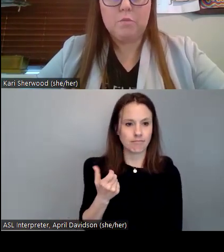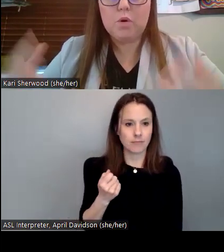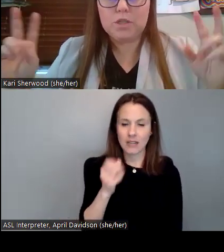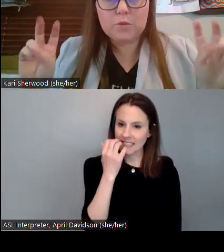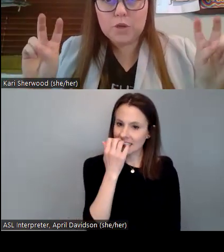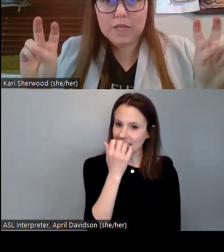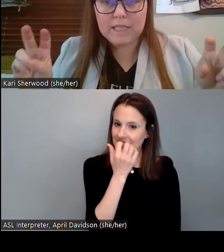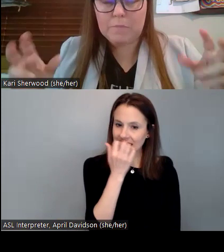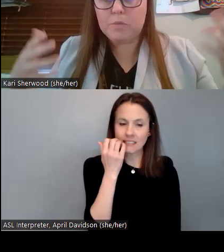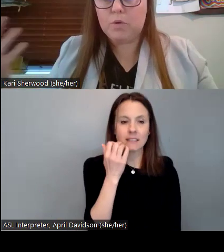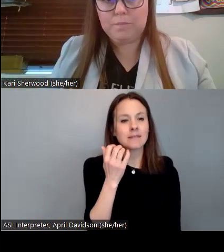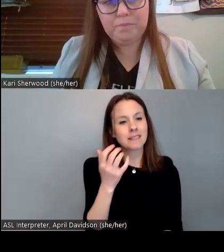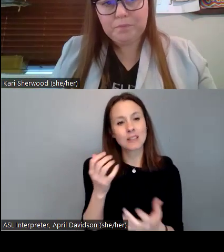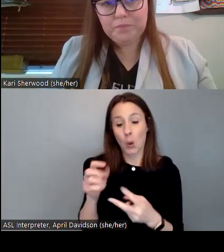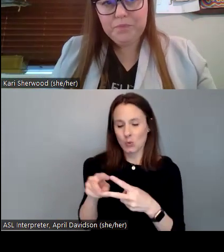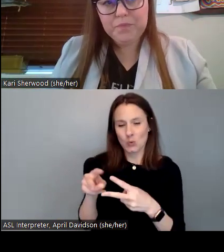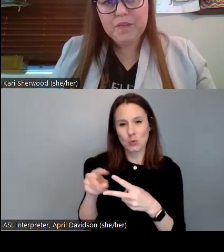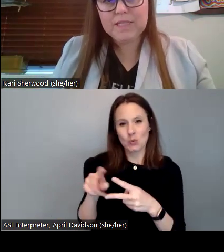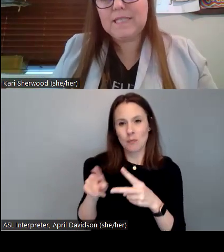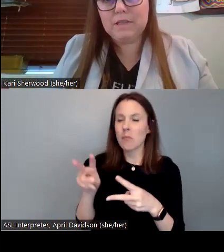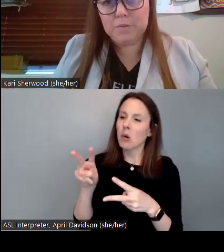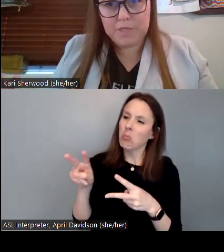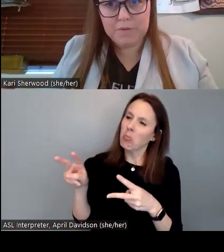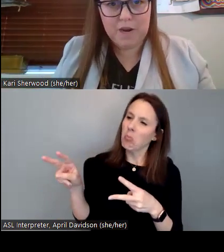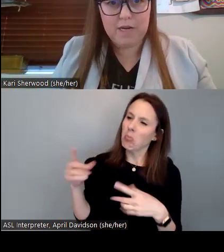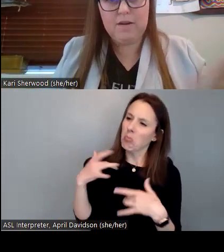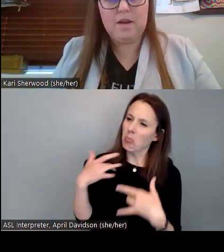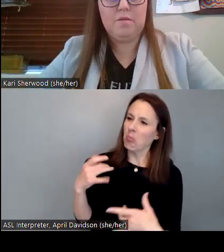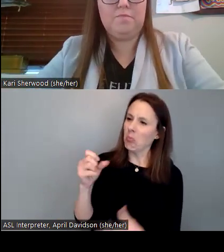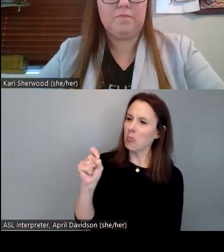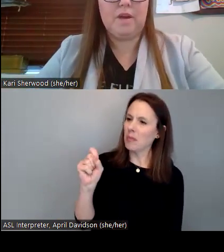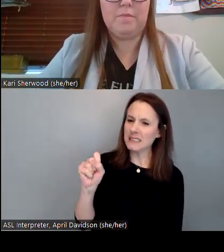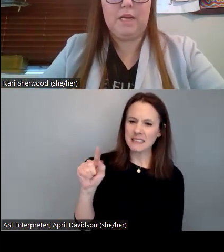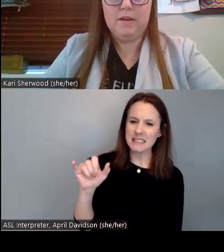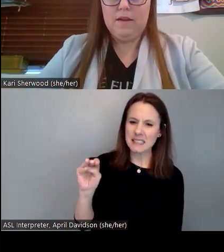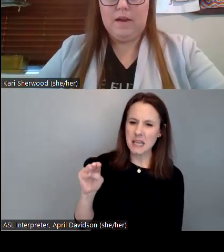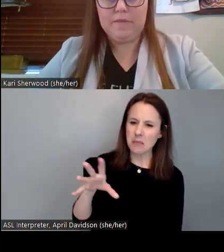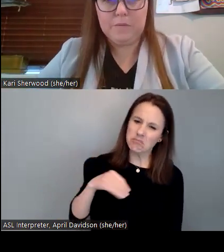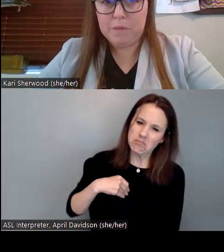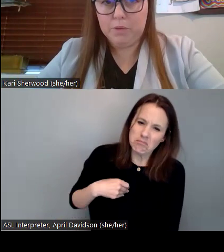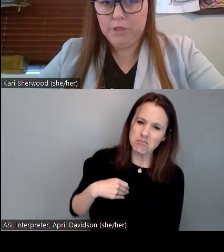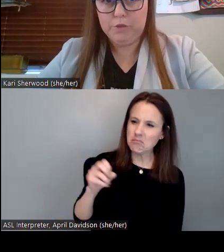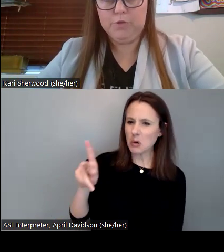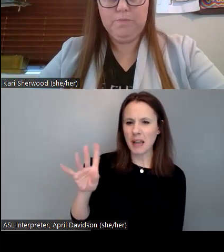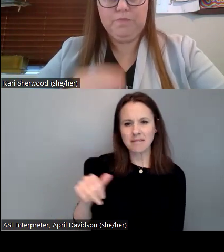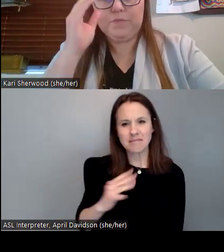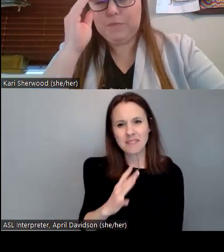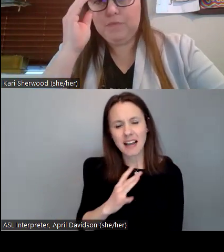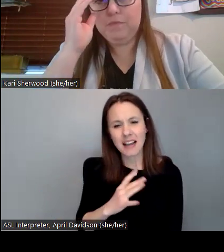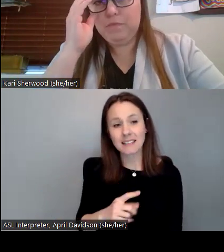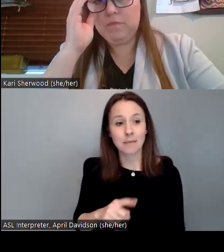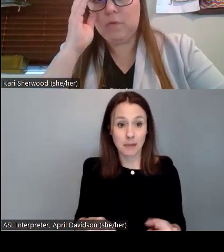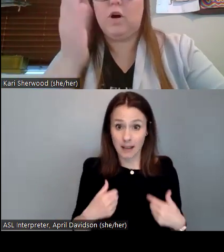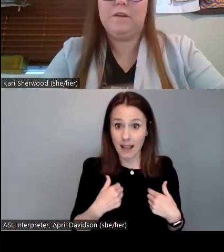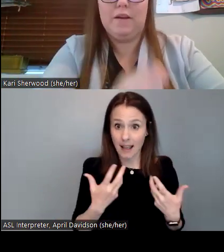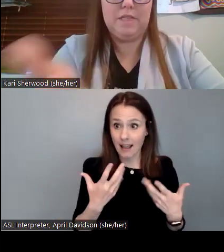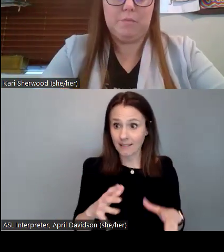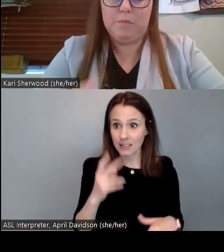more socially acceptable stims, right. I've seen people